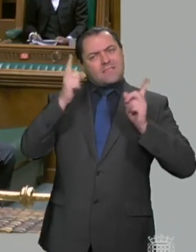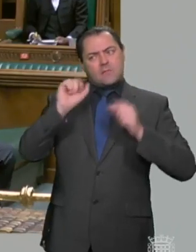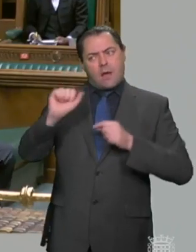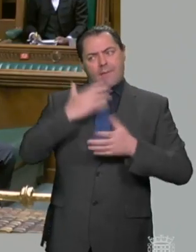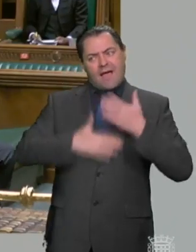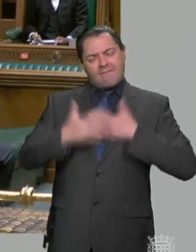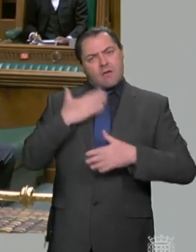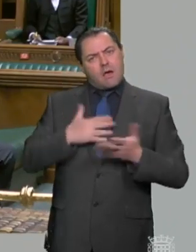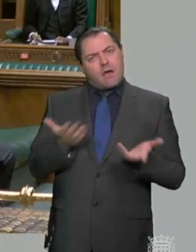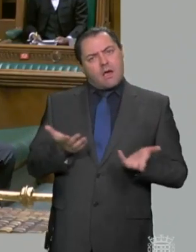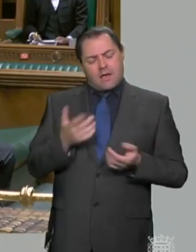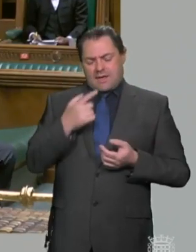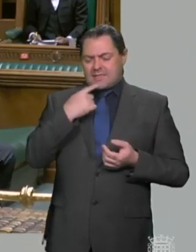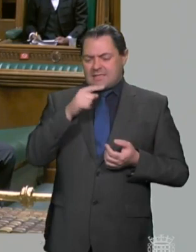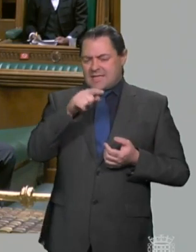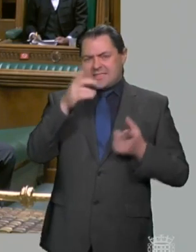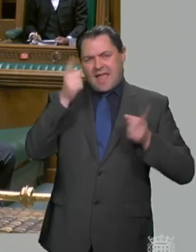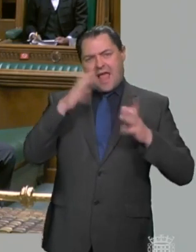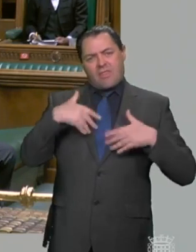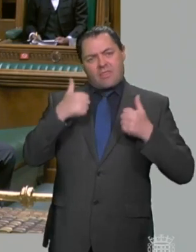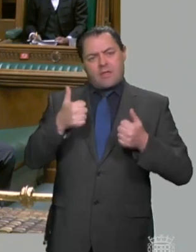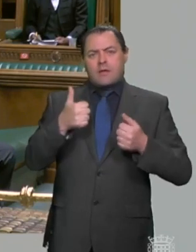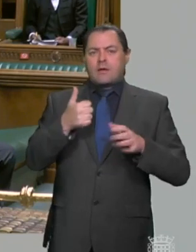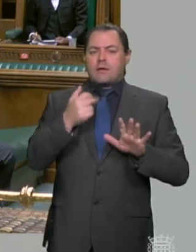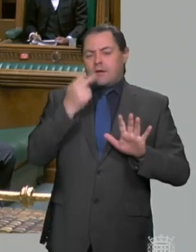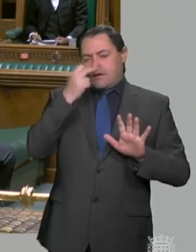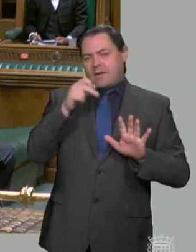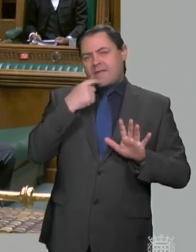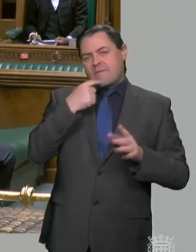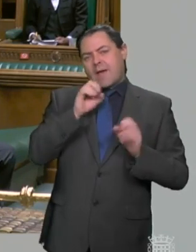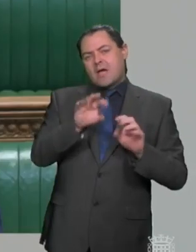including an allegation that the Health Secretary misled other Ministers and officials on a